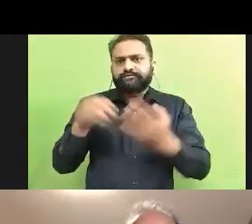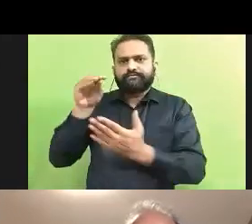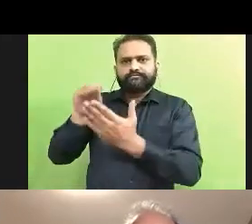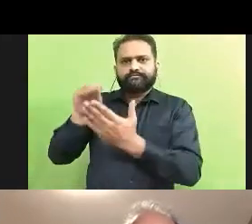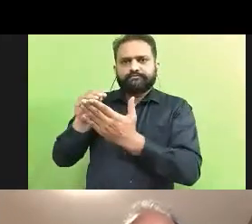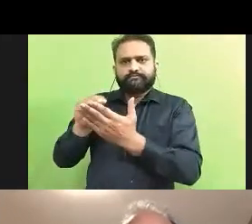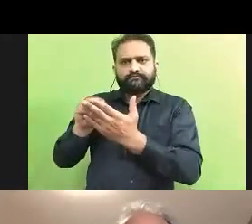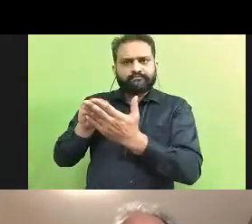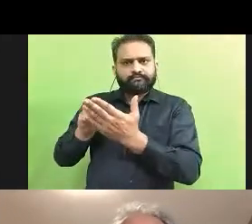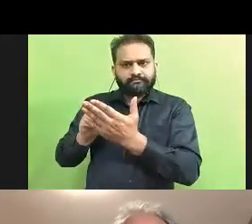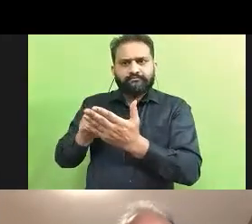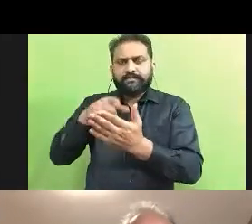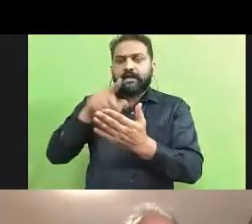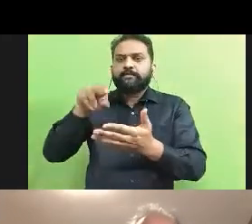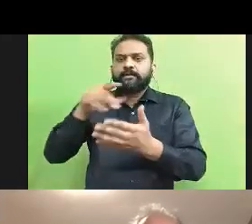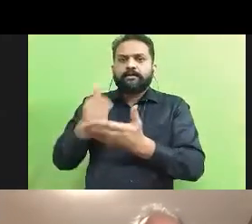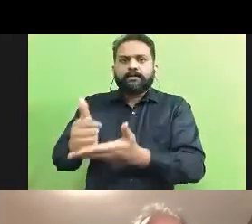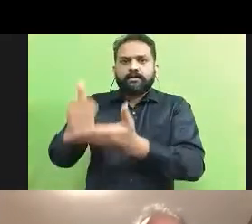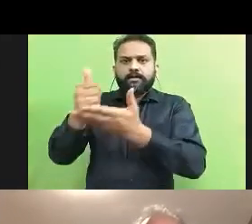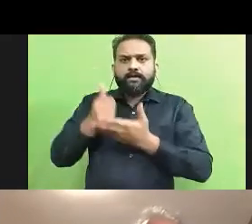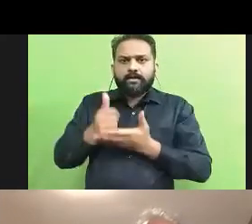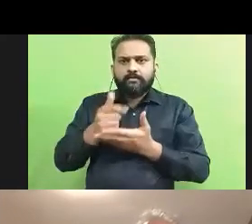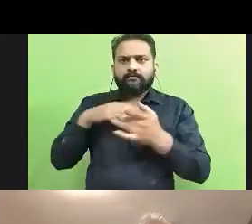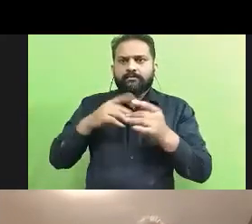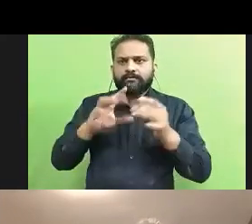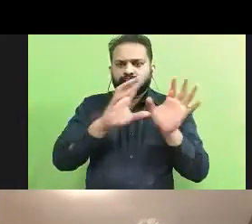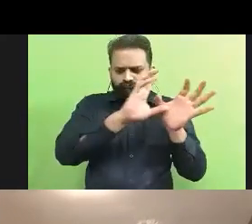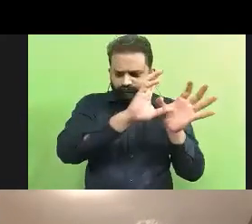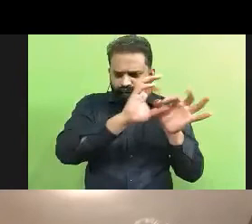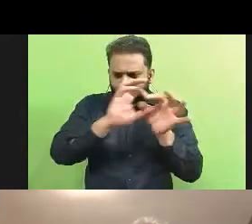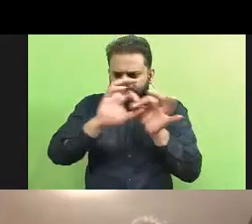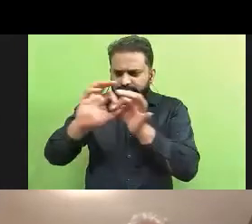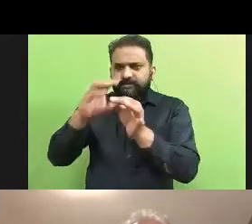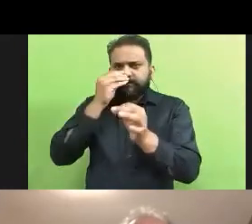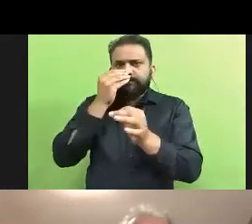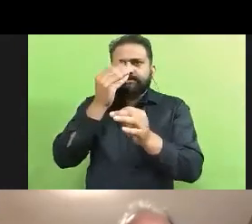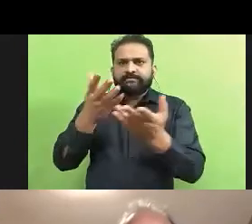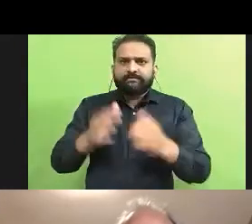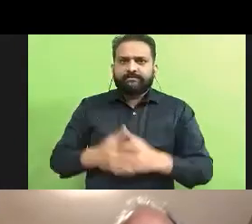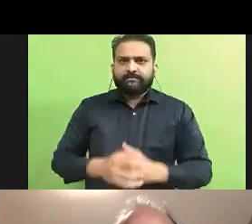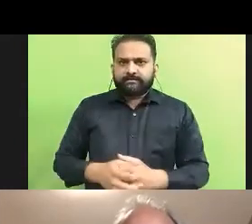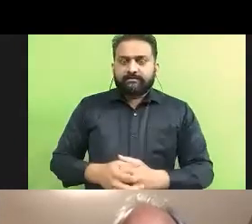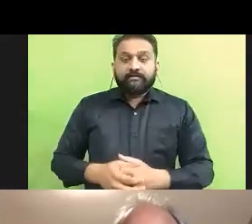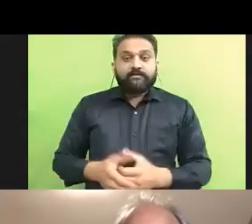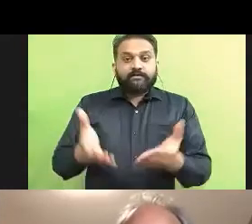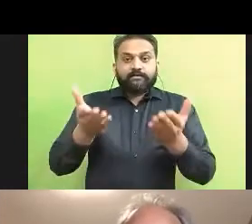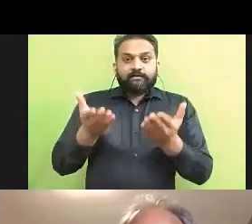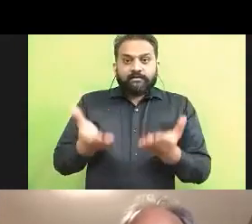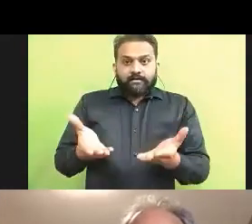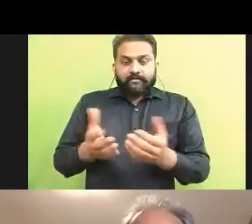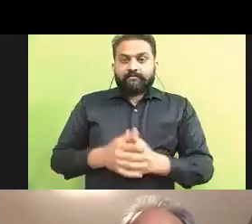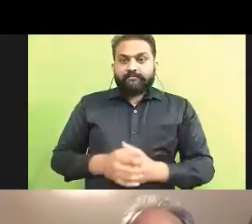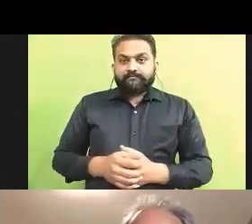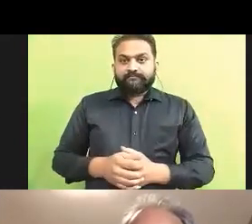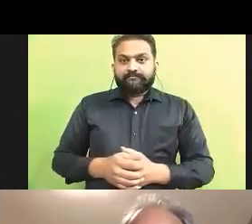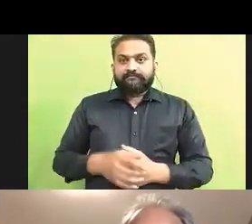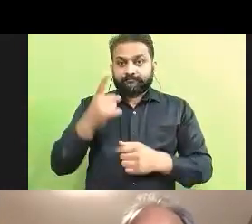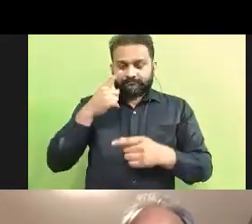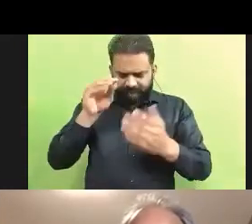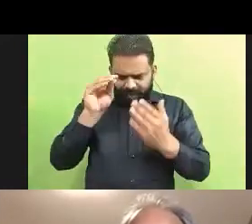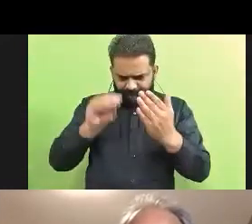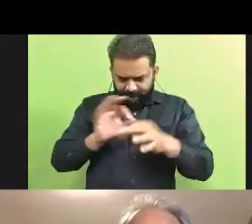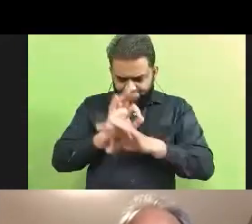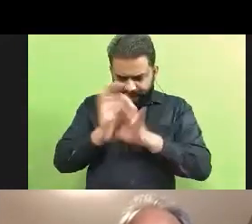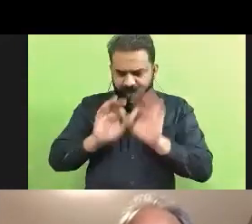to make the sequence correctly in that sense now when you prepare it's very easy to say for